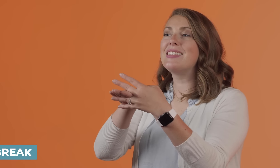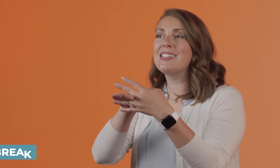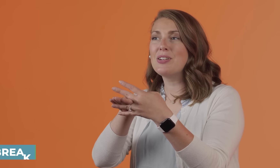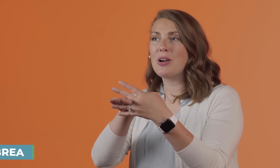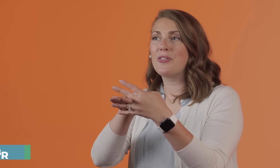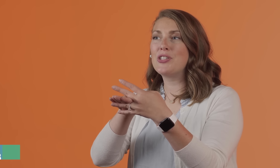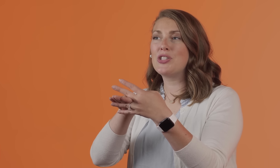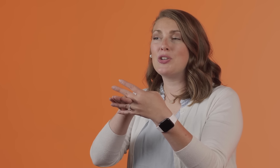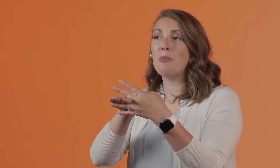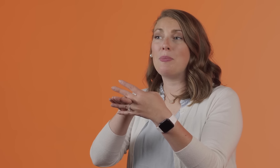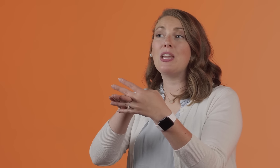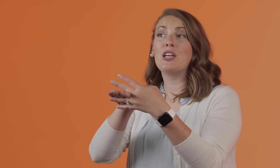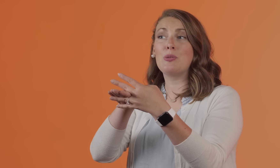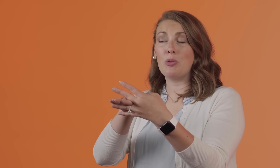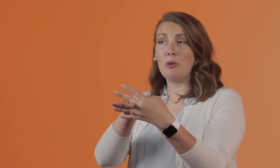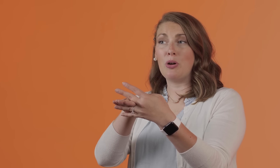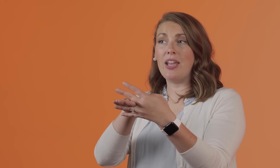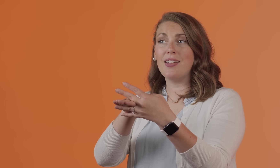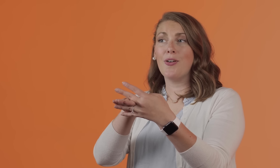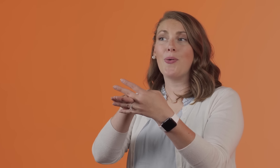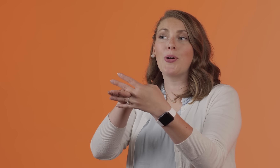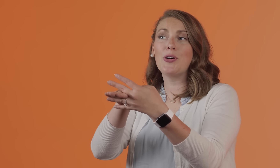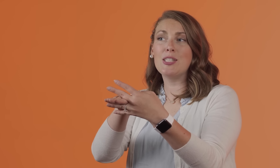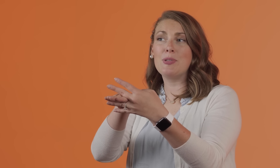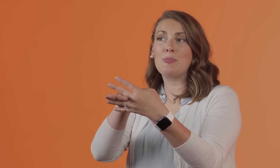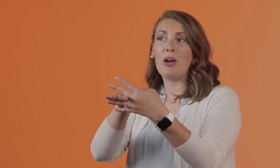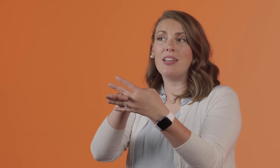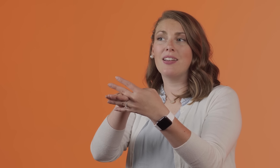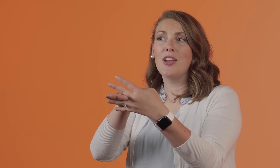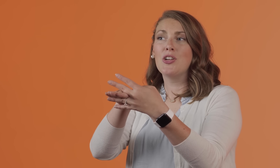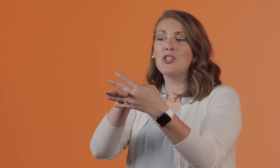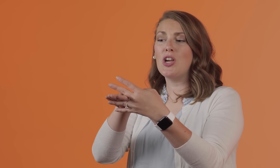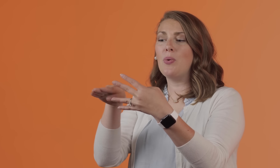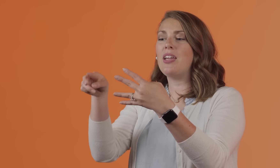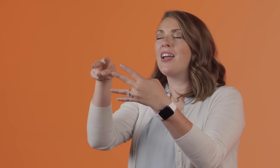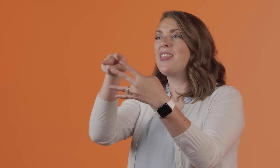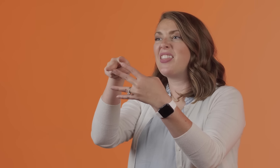This is in reference to maybe a spring break or Christmas break showing.